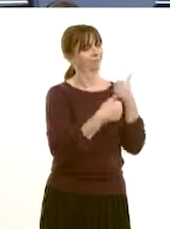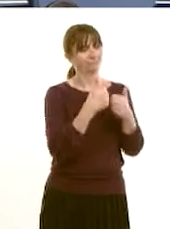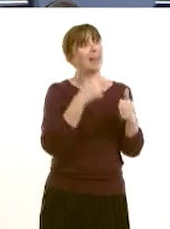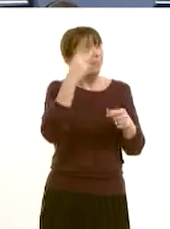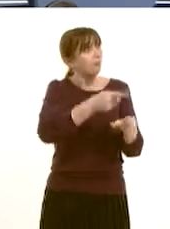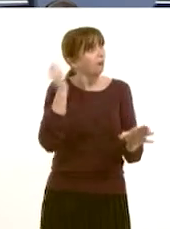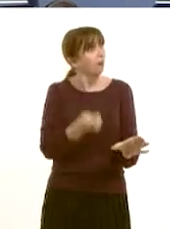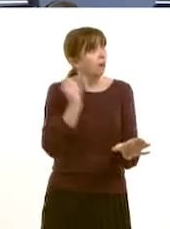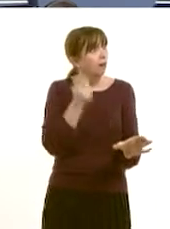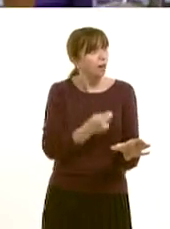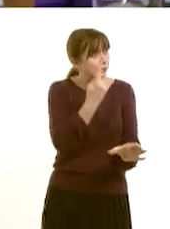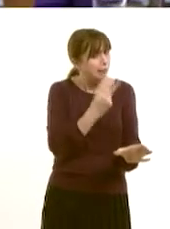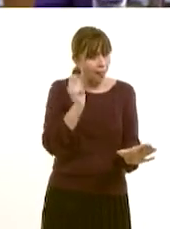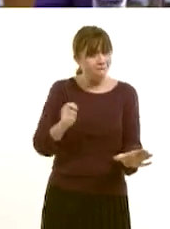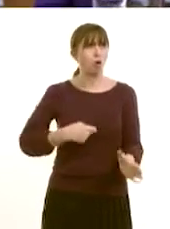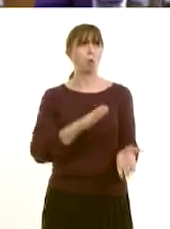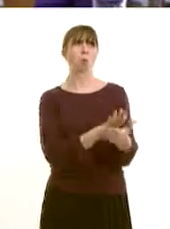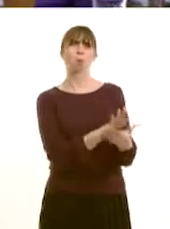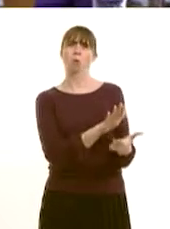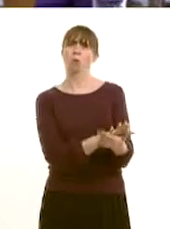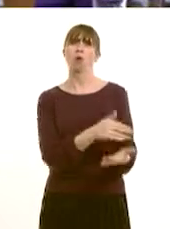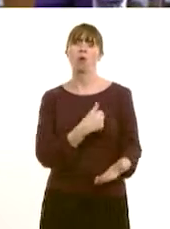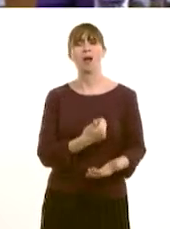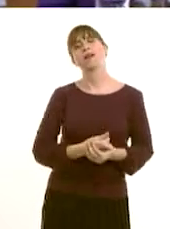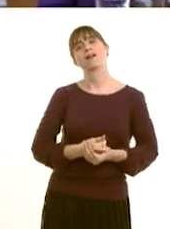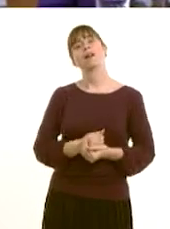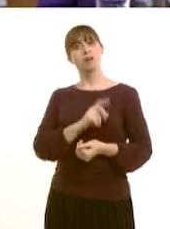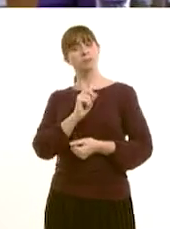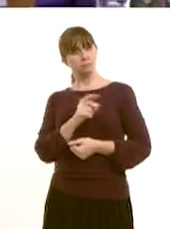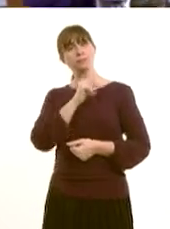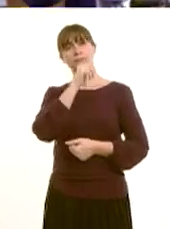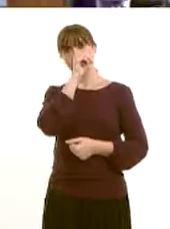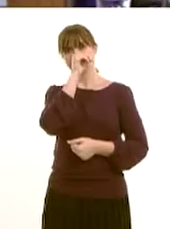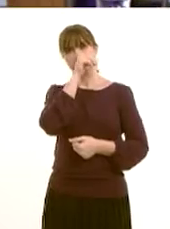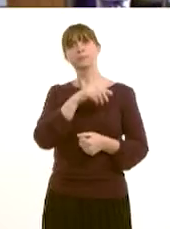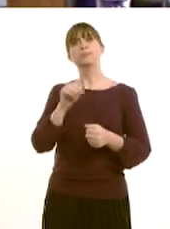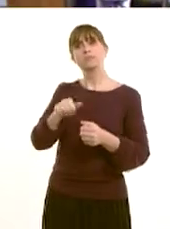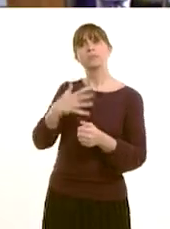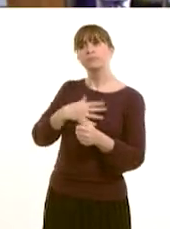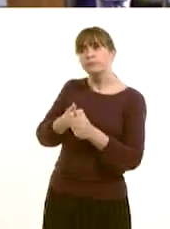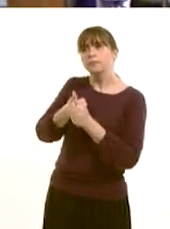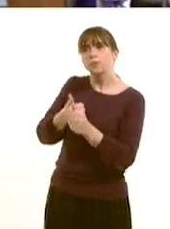Carwyn Jones: But, the Memberís right. We have Ynniír Fro, which is important in terms of helping community energy schemes,